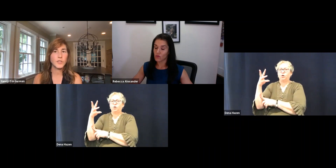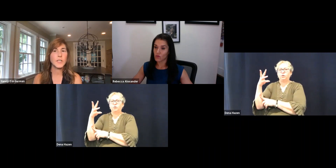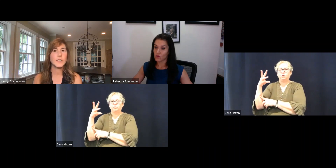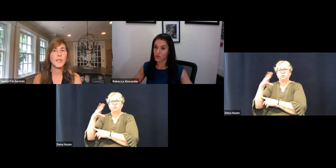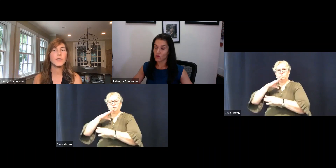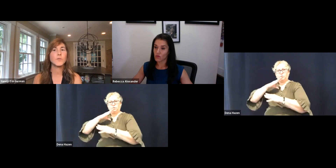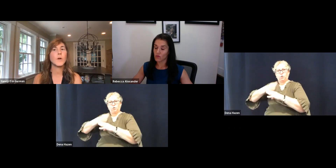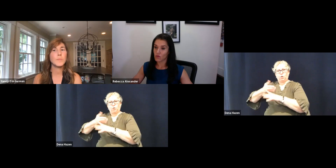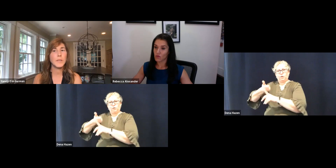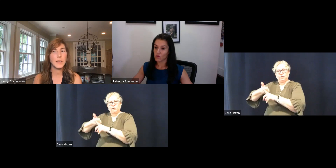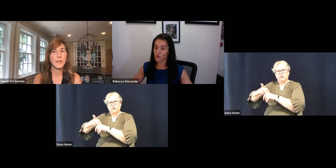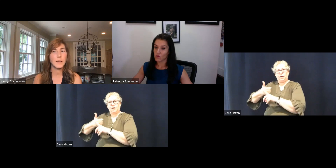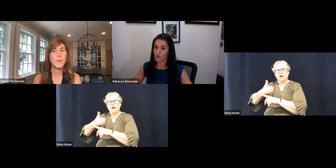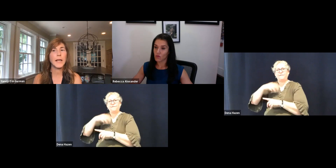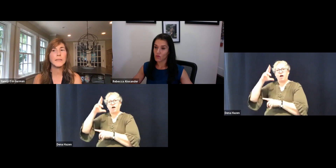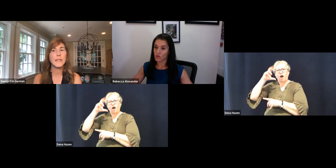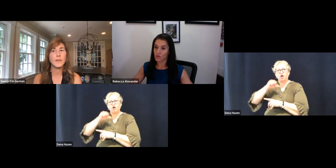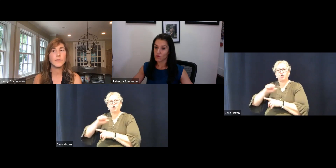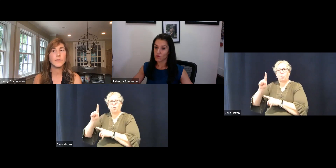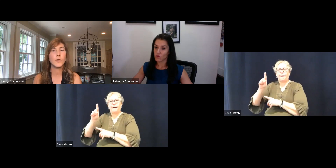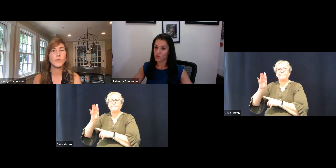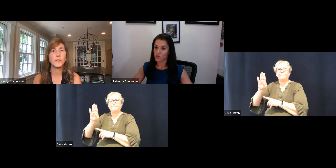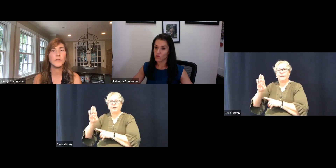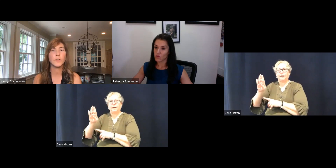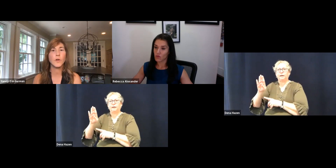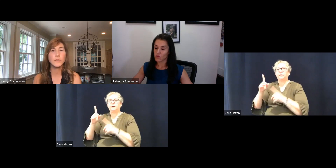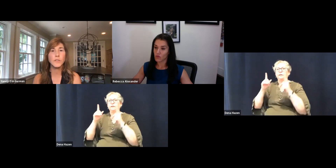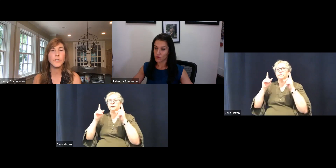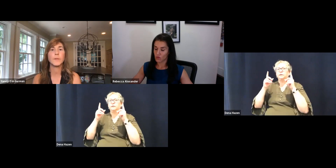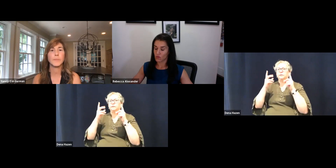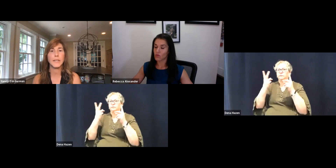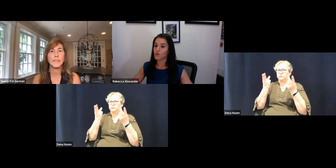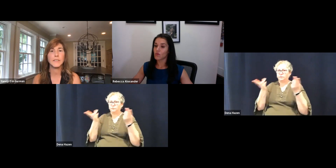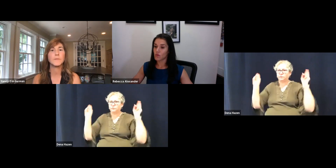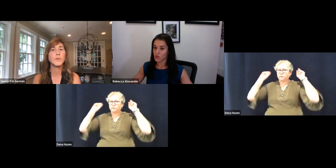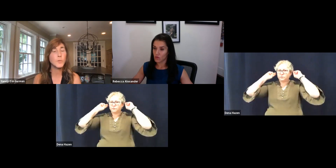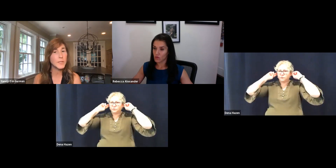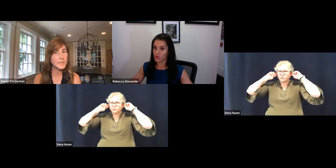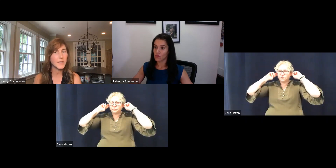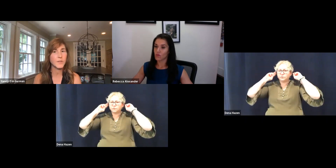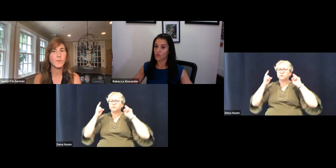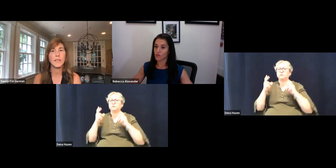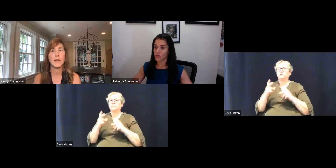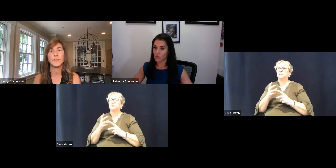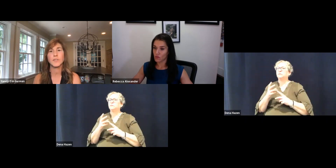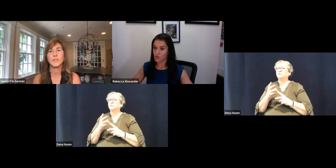She has USH1B, bilateral cochlear implants, fluent in three languages.